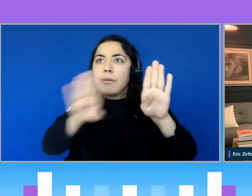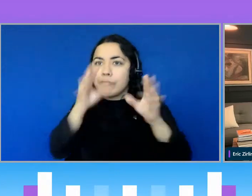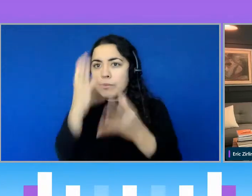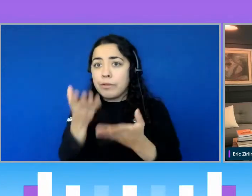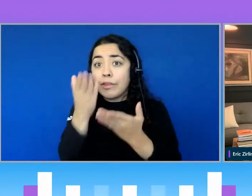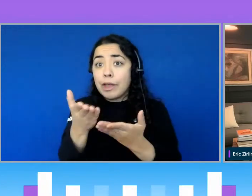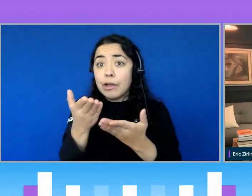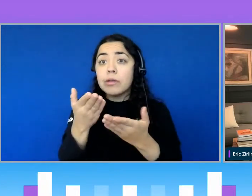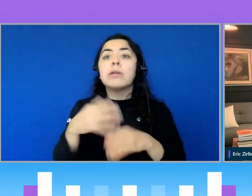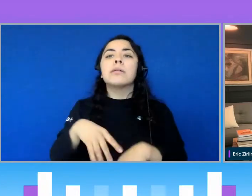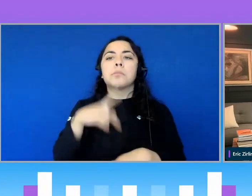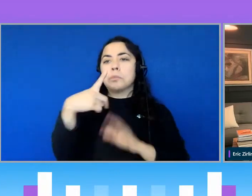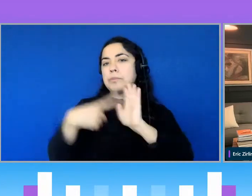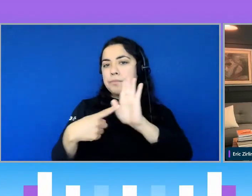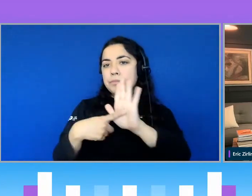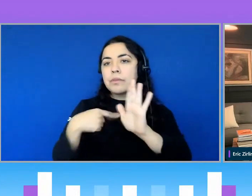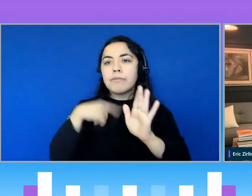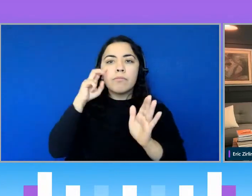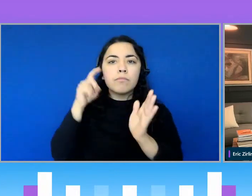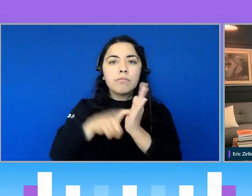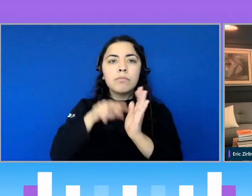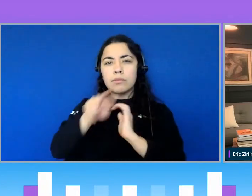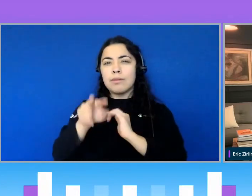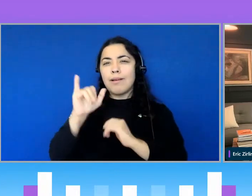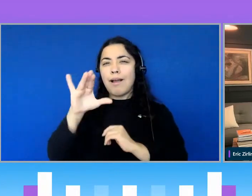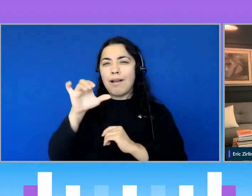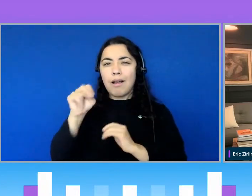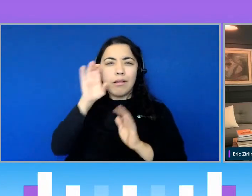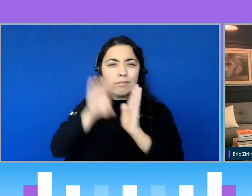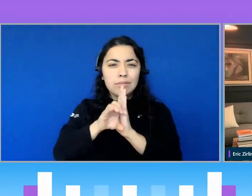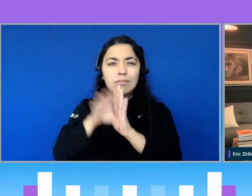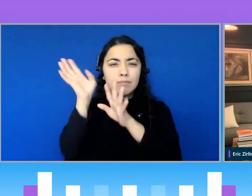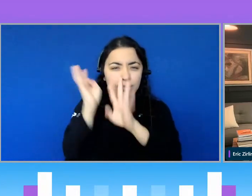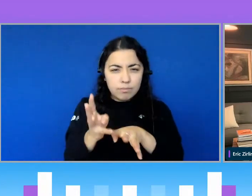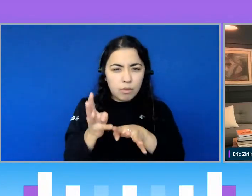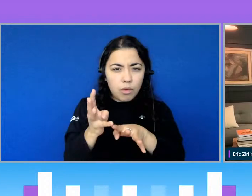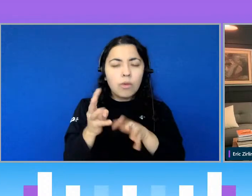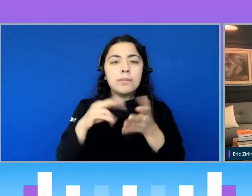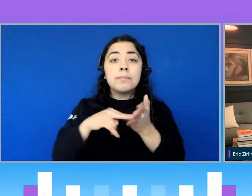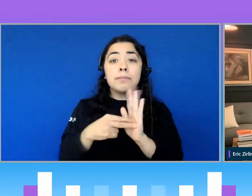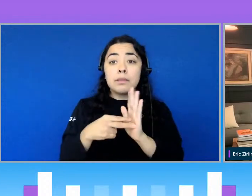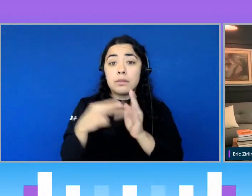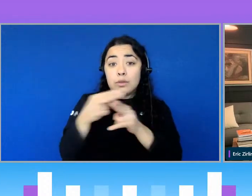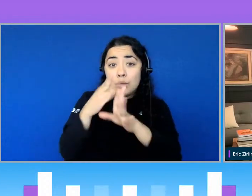look at, for example, an icon in that button download, does it